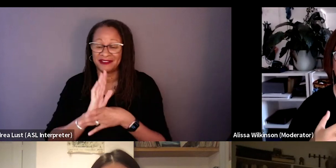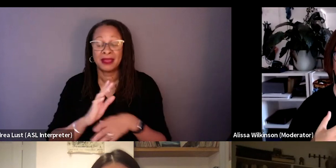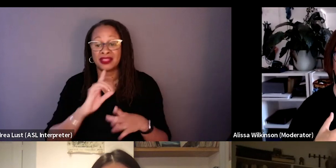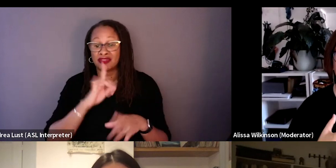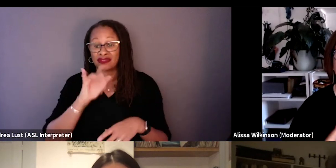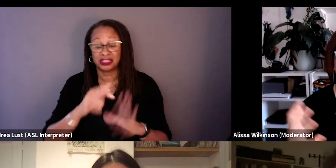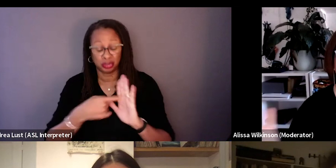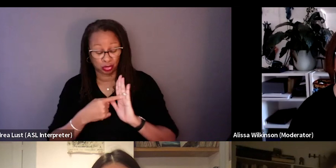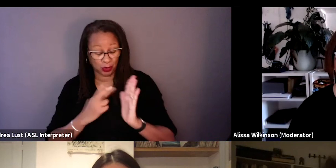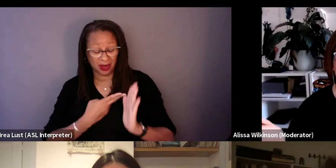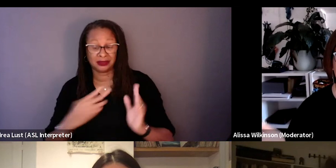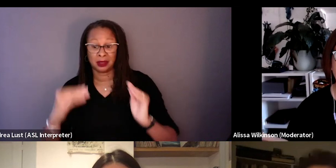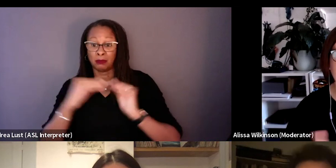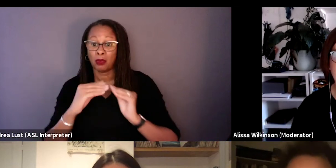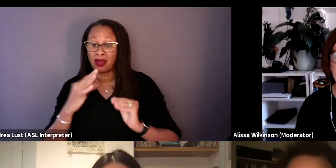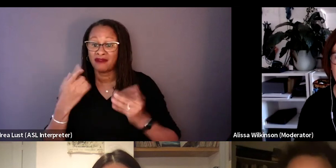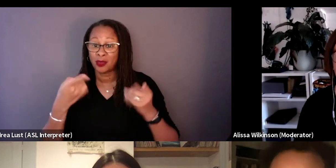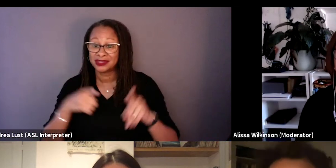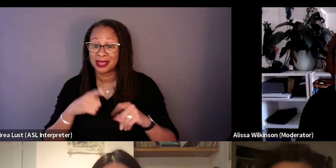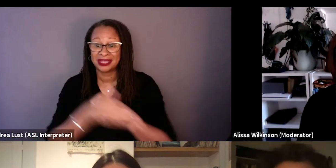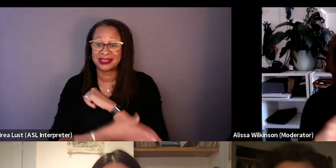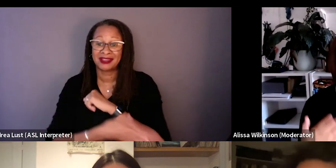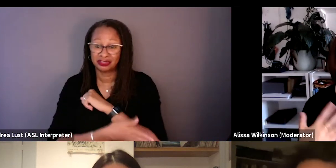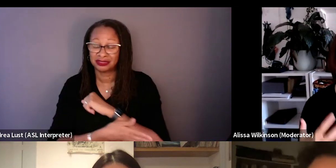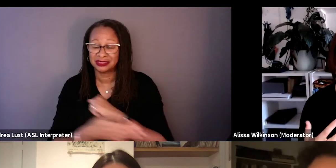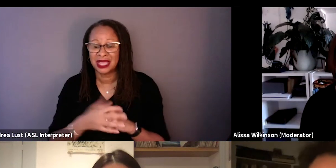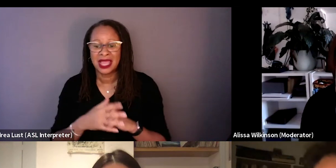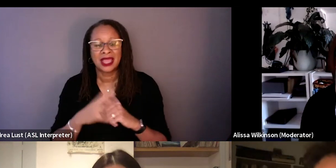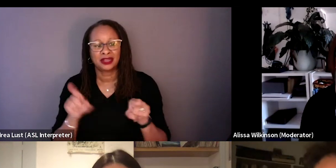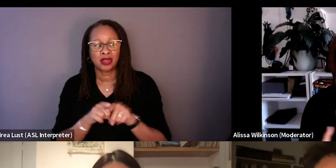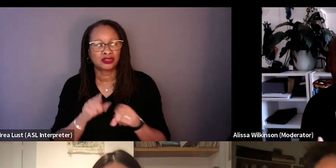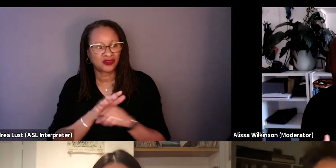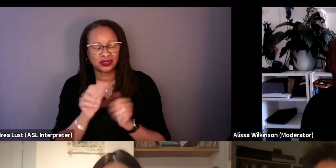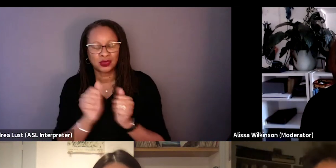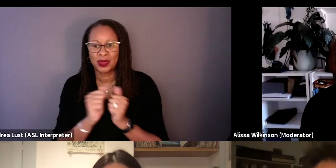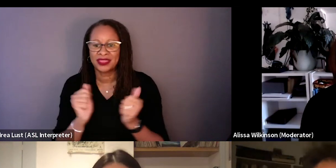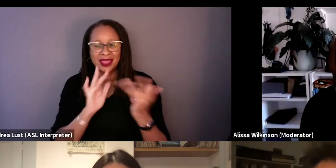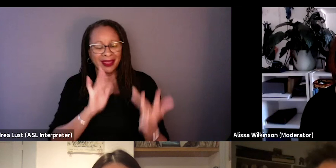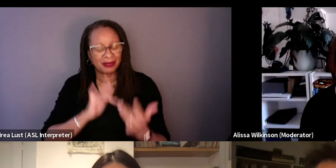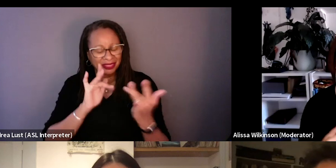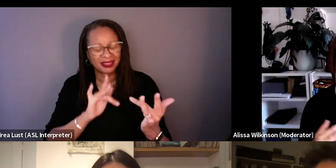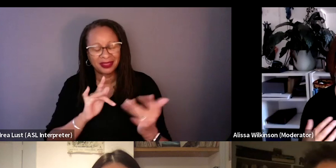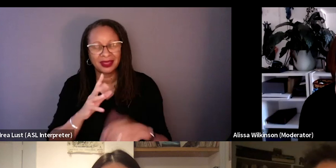more of what's going on and also be so filled with empathy and, and it just,